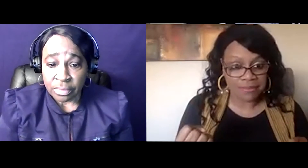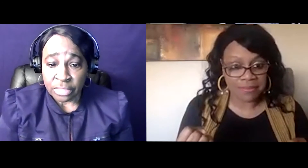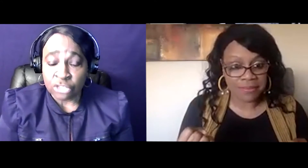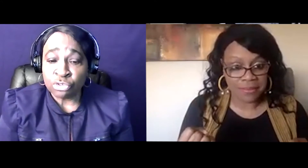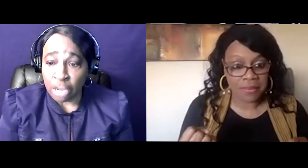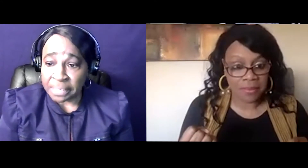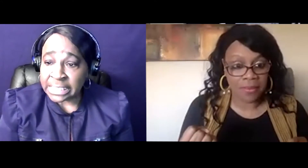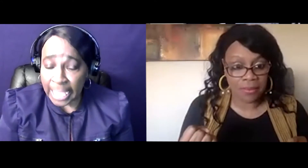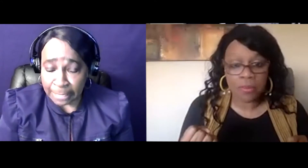that you saw me sign.